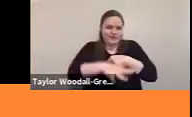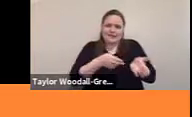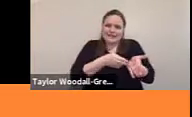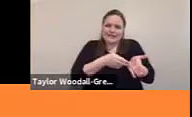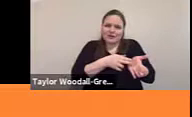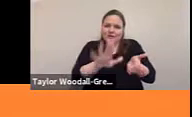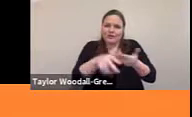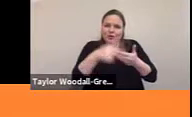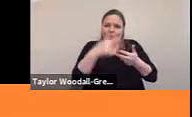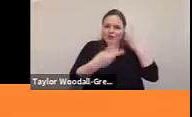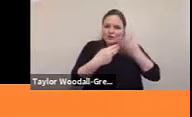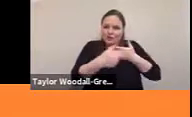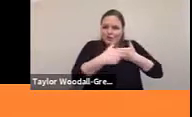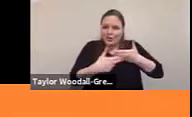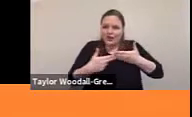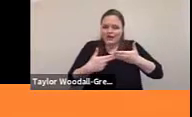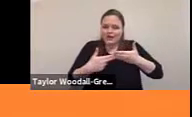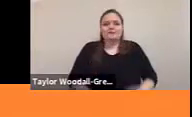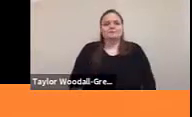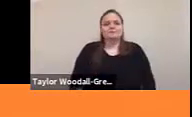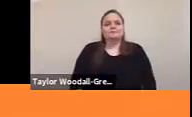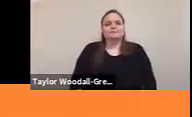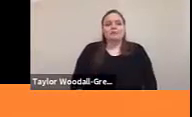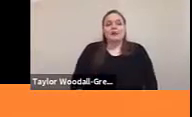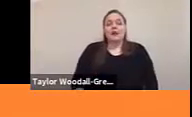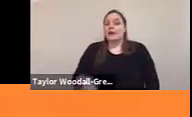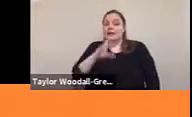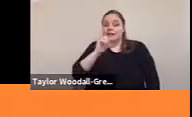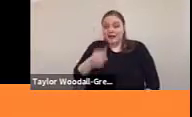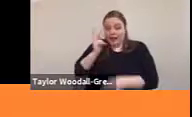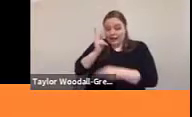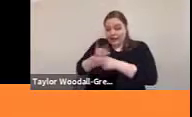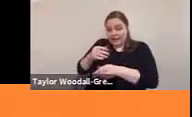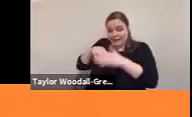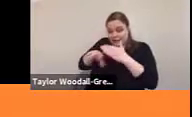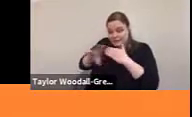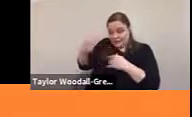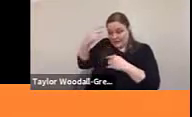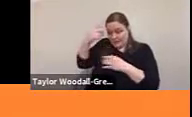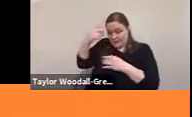Not keeping accessibility in mind when designing, can negatively affect your reputation.